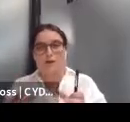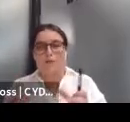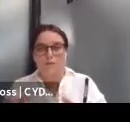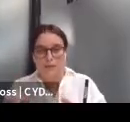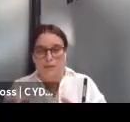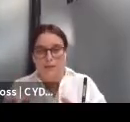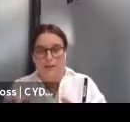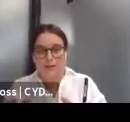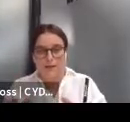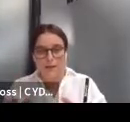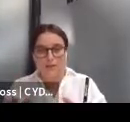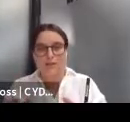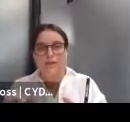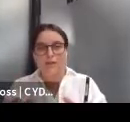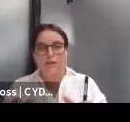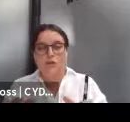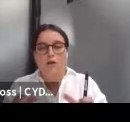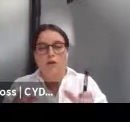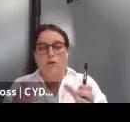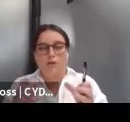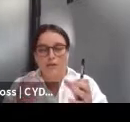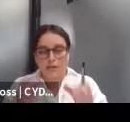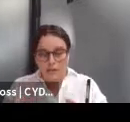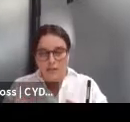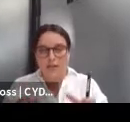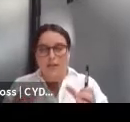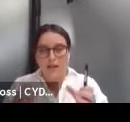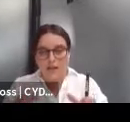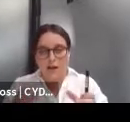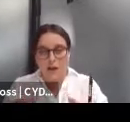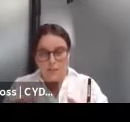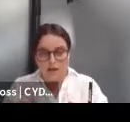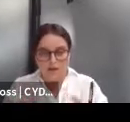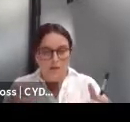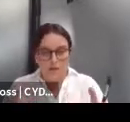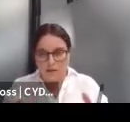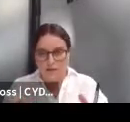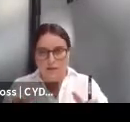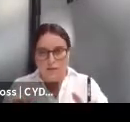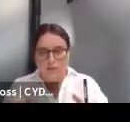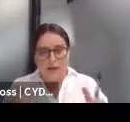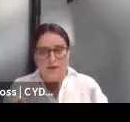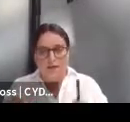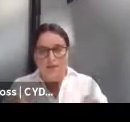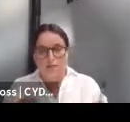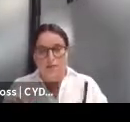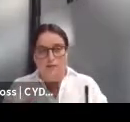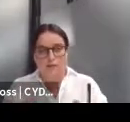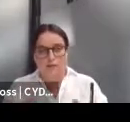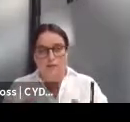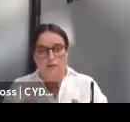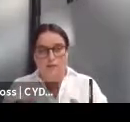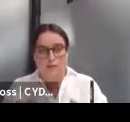bit tricky because the results from the independent assessment go to the NDIA who ultimately make the